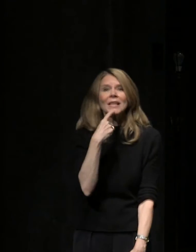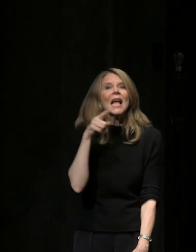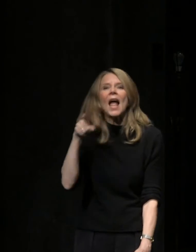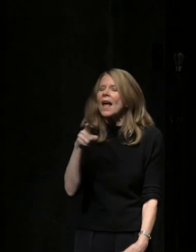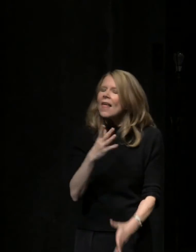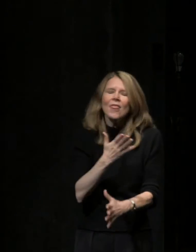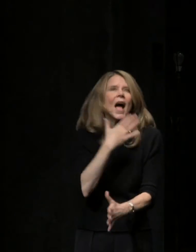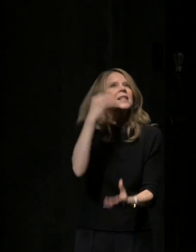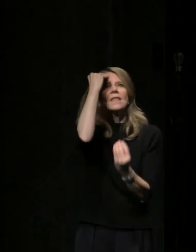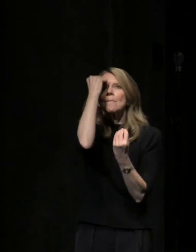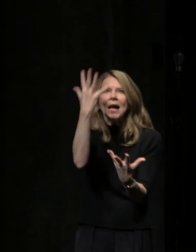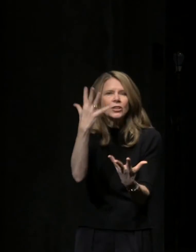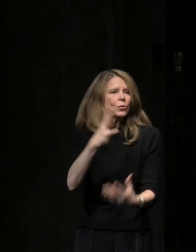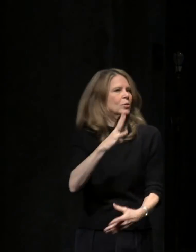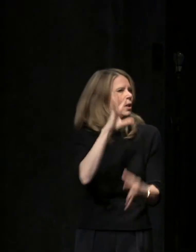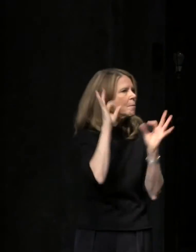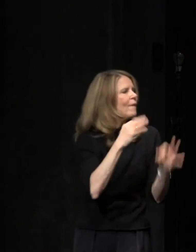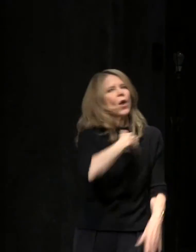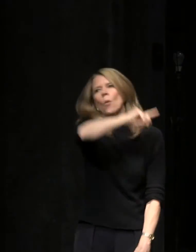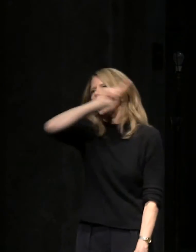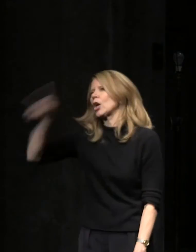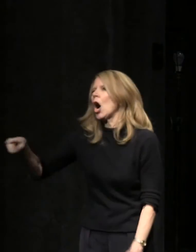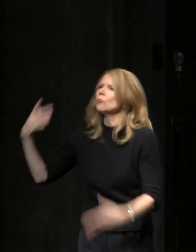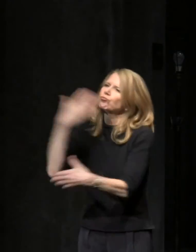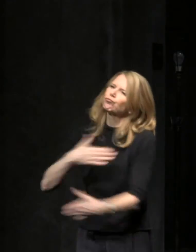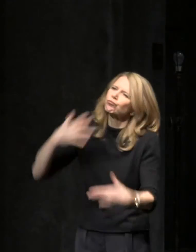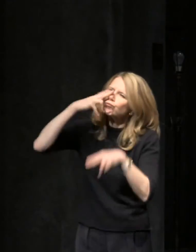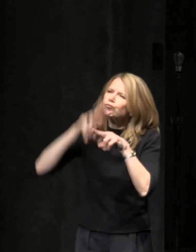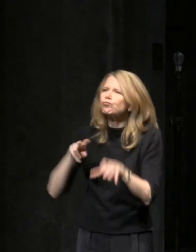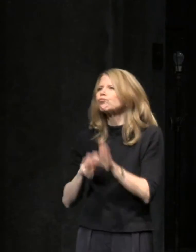could give me. We'd go, I’d have a good time, we’d be on the roller coasters.”